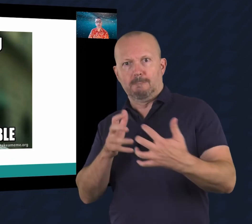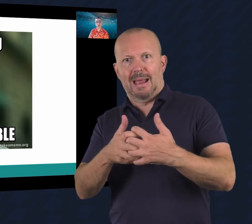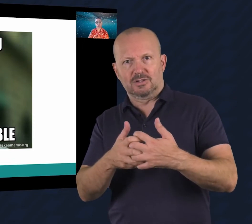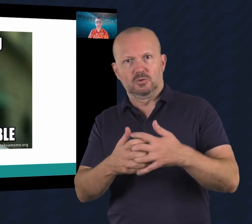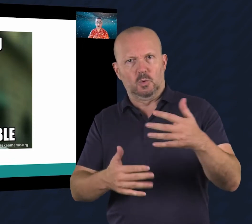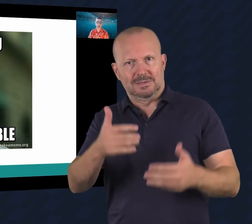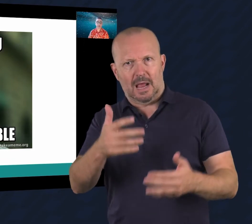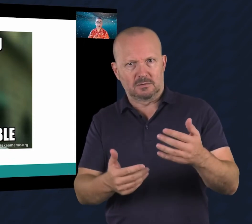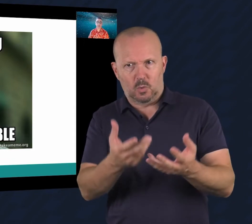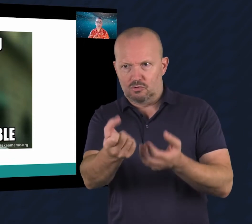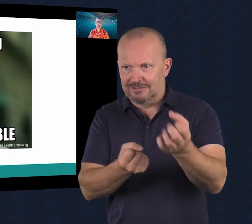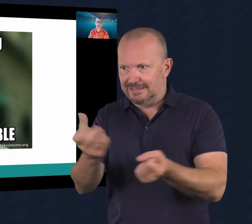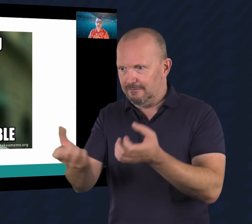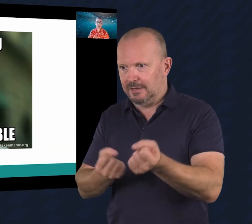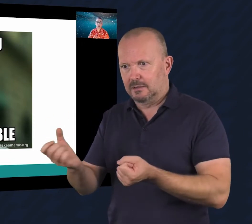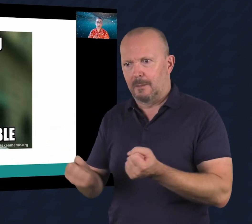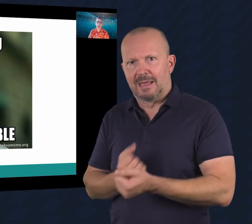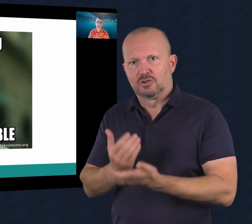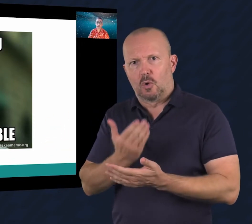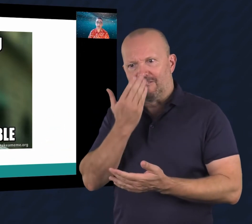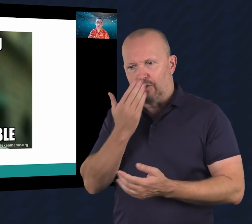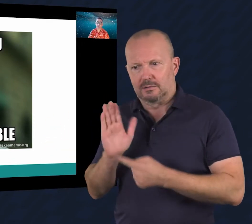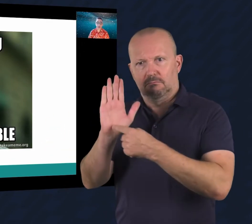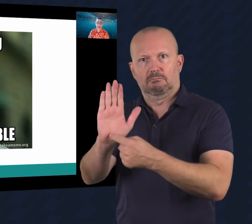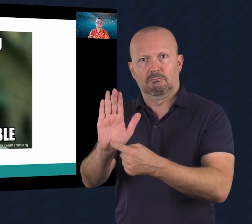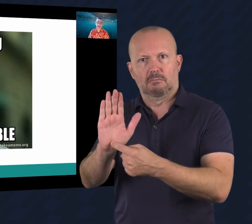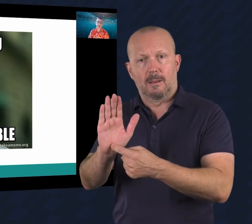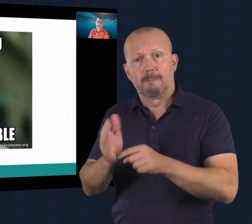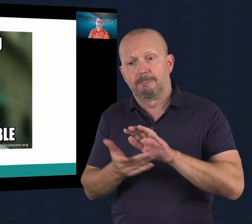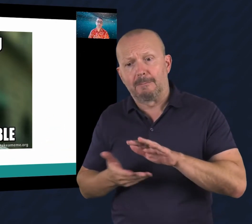to ensure that our front end functions well. And so, we welcome metadata in any language.